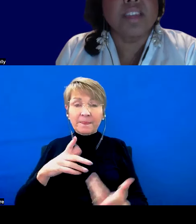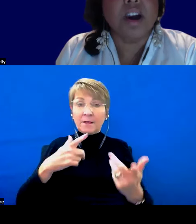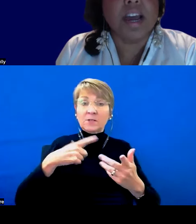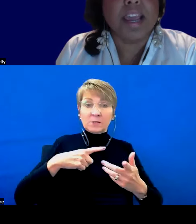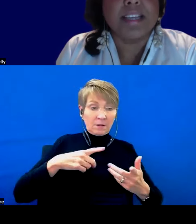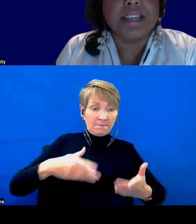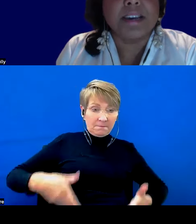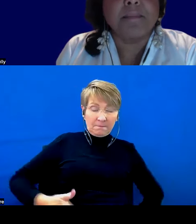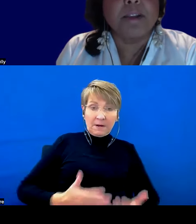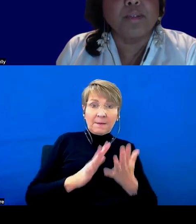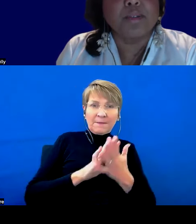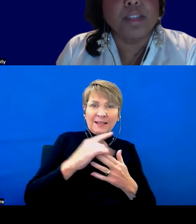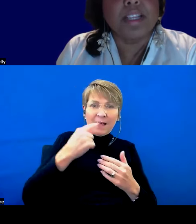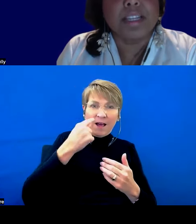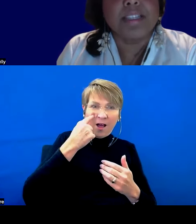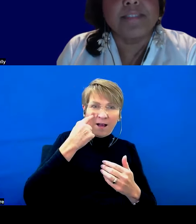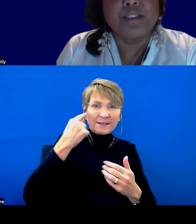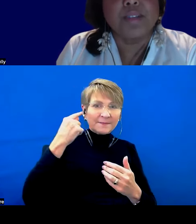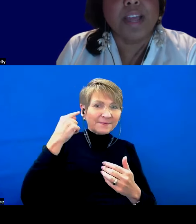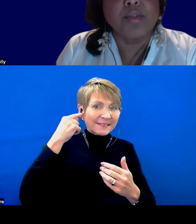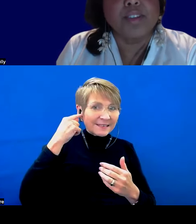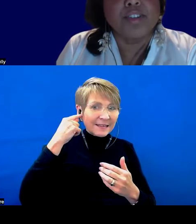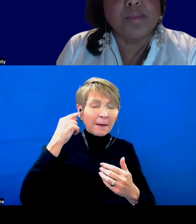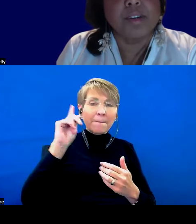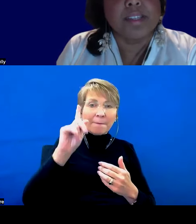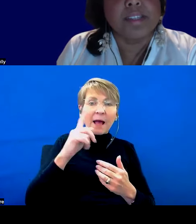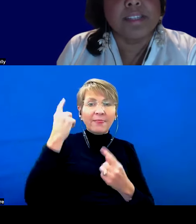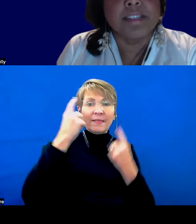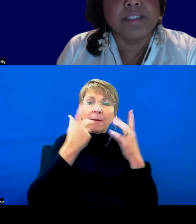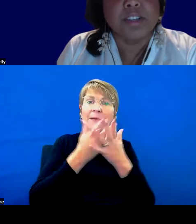eye and ear but also linked to visual and auditory processing dysfunction